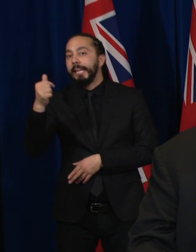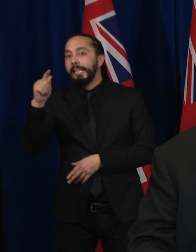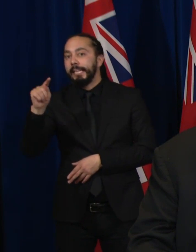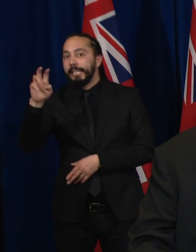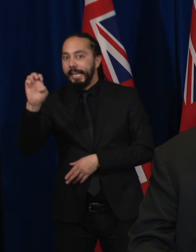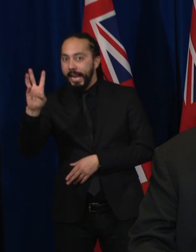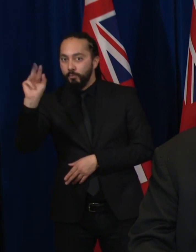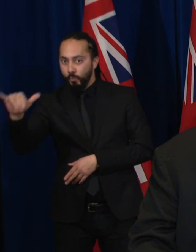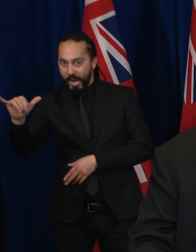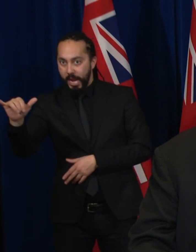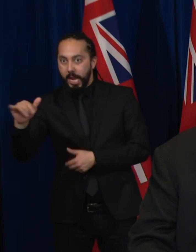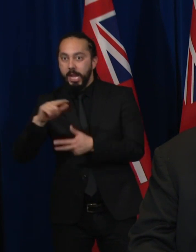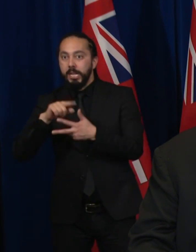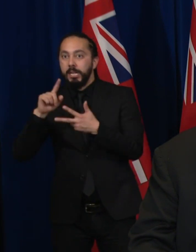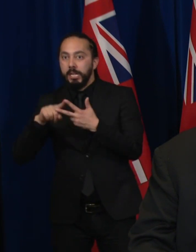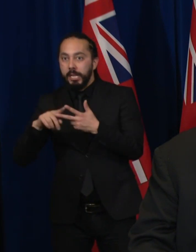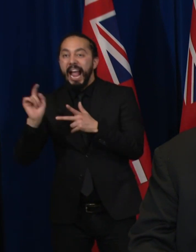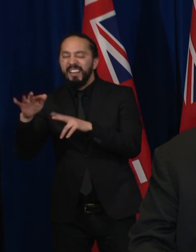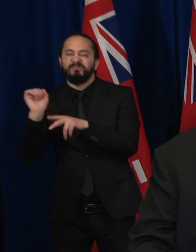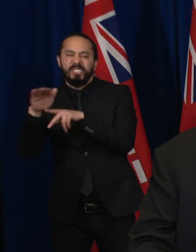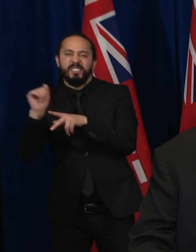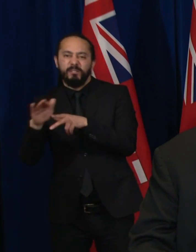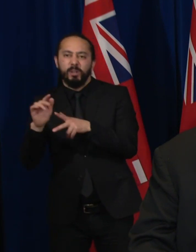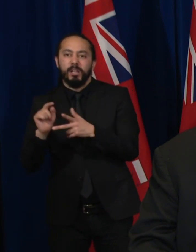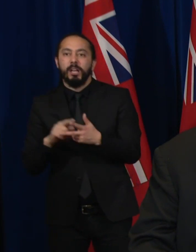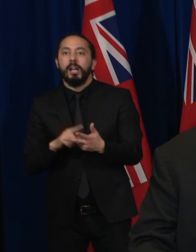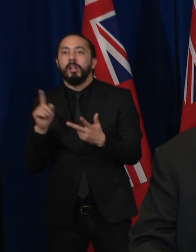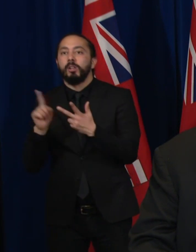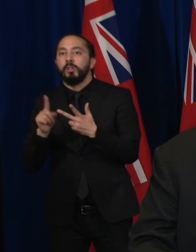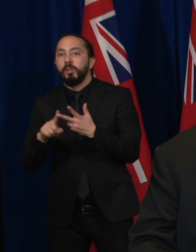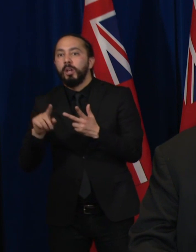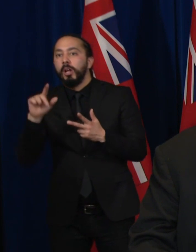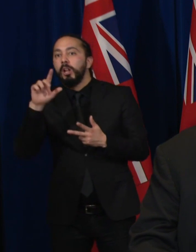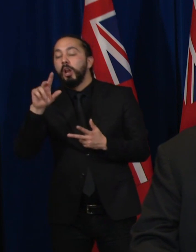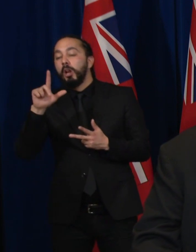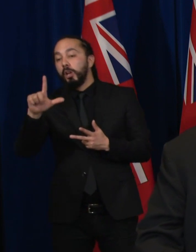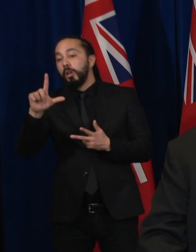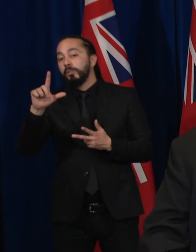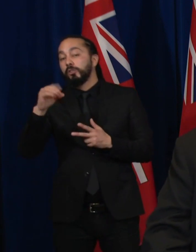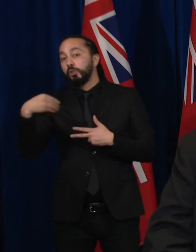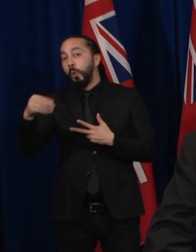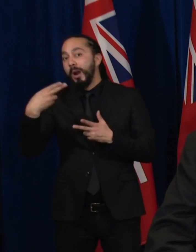about getting their groceries delivered or going to the soup market?